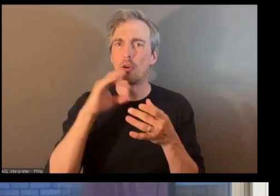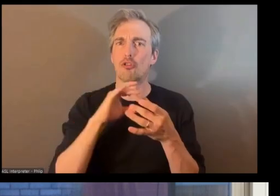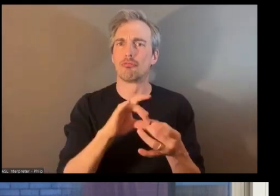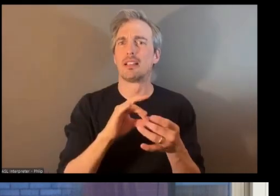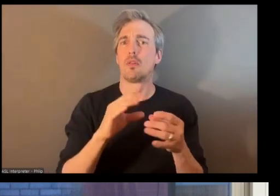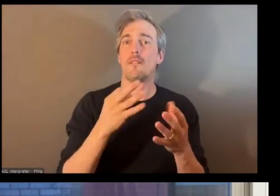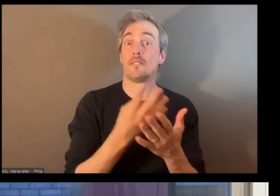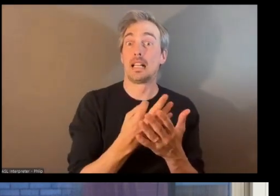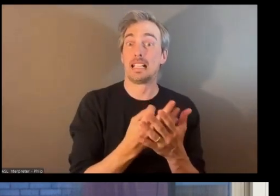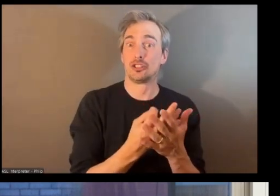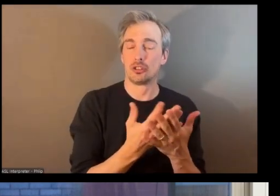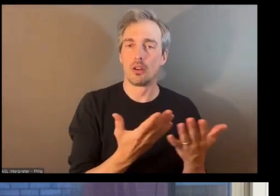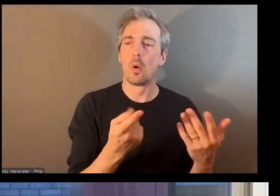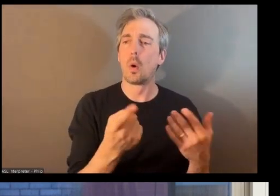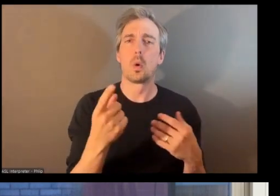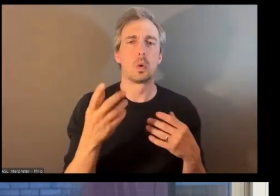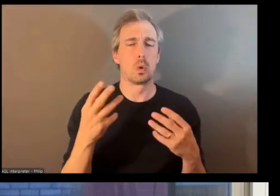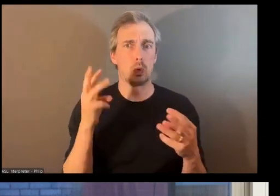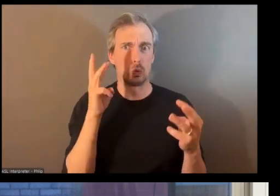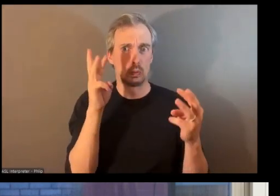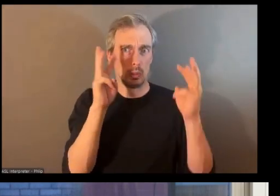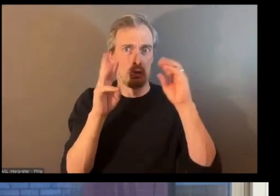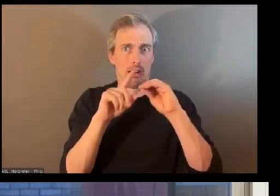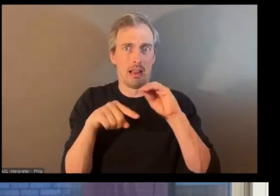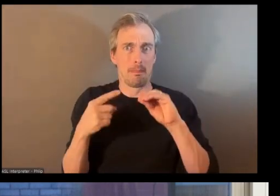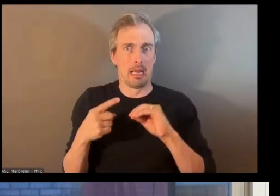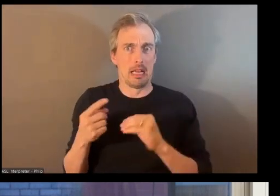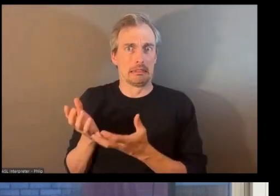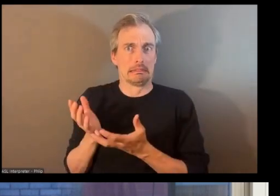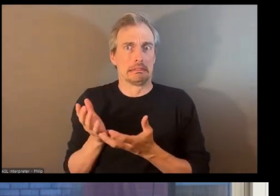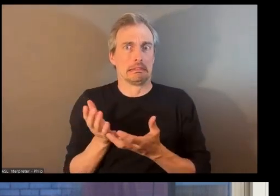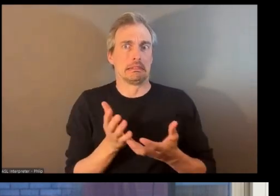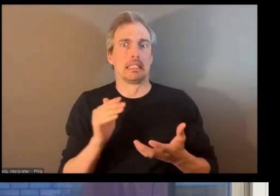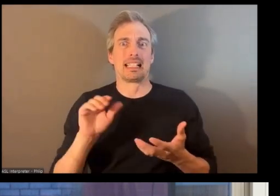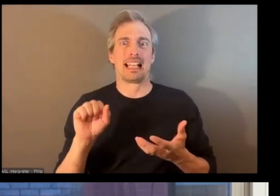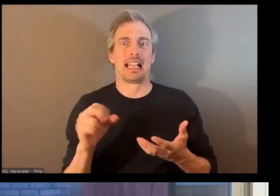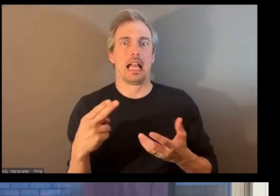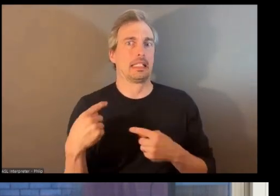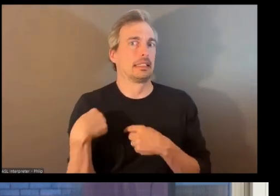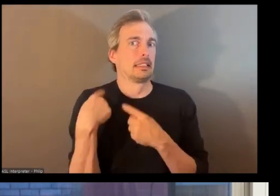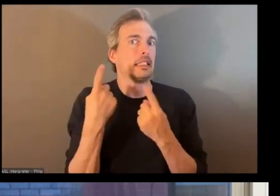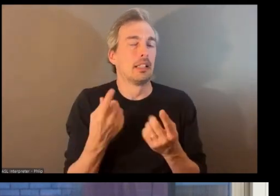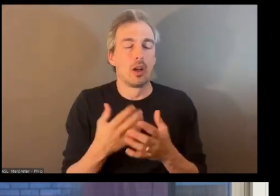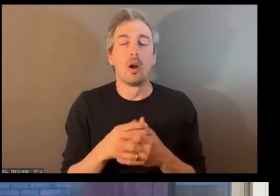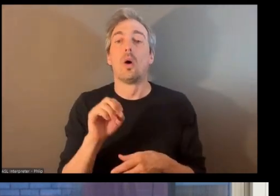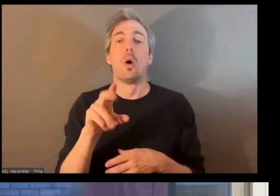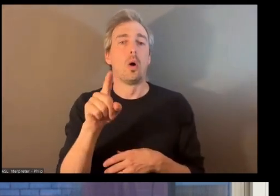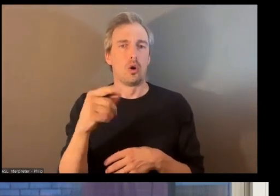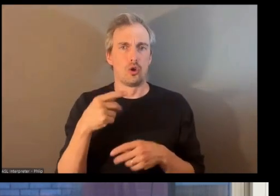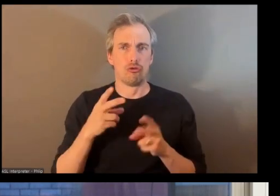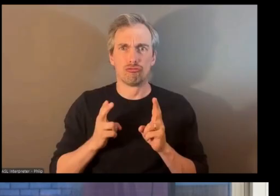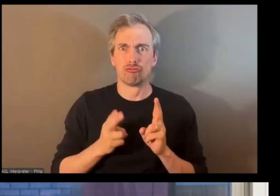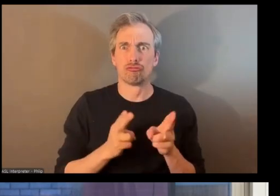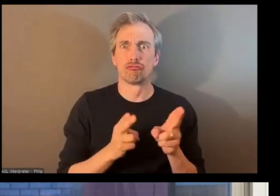Or... You can be in a rush. And then you have to solve the ATM task really quickly. Or you can have a bunch of people behind you.